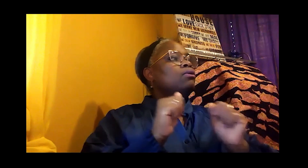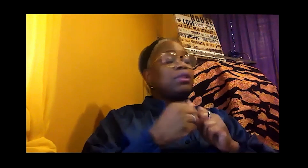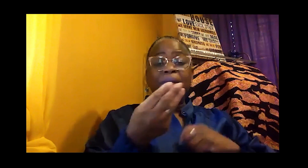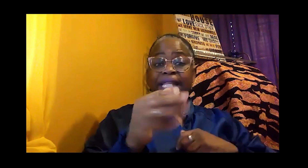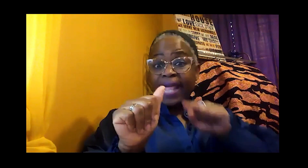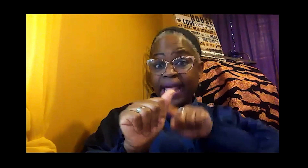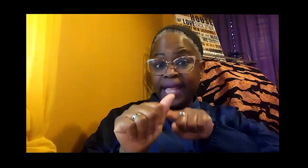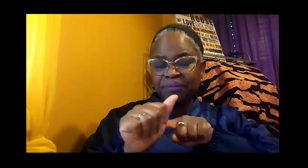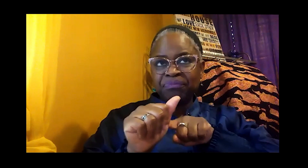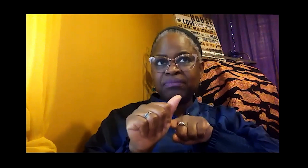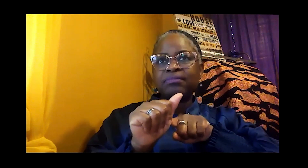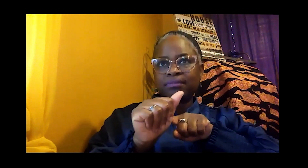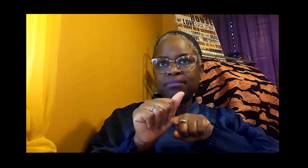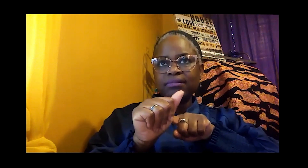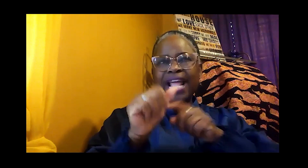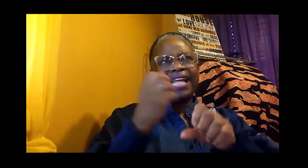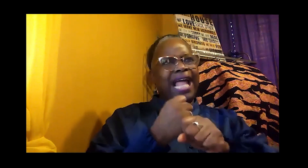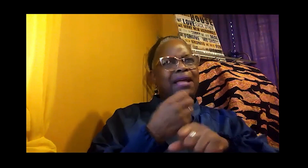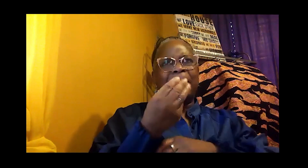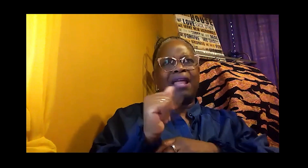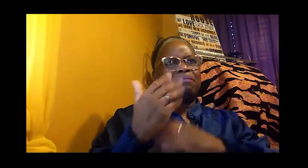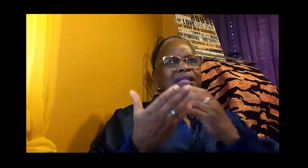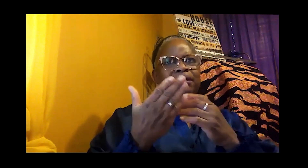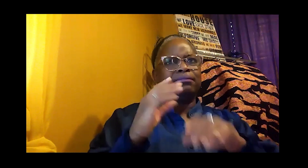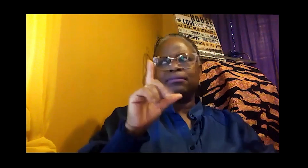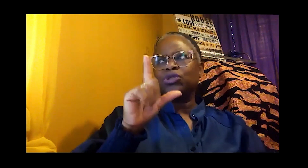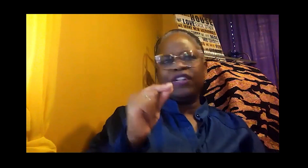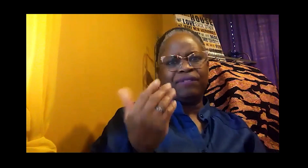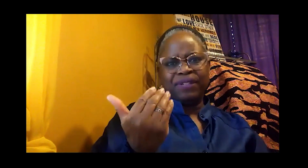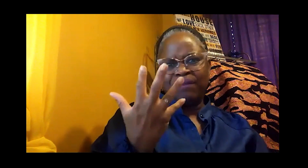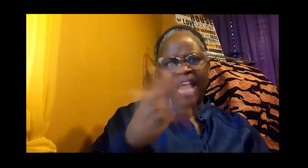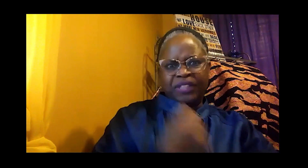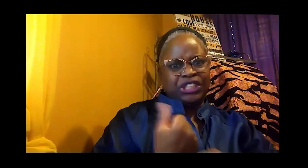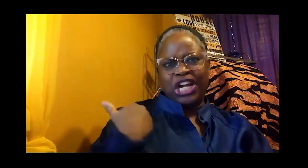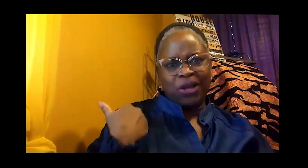that challenged me as an African-American, and as a person striving to obtain an master's degree.